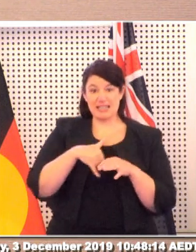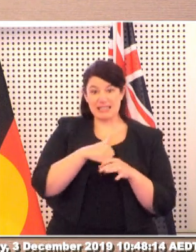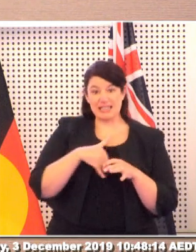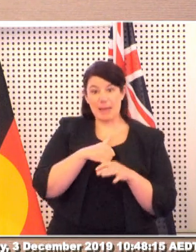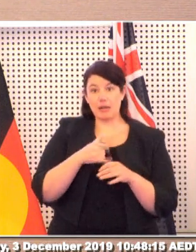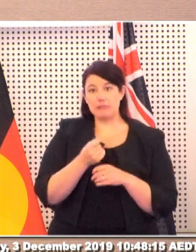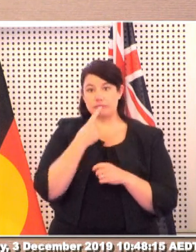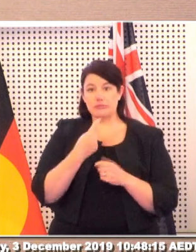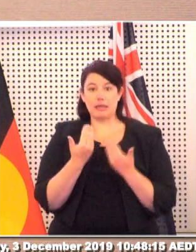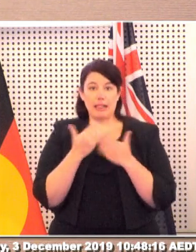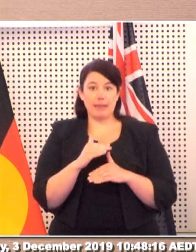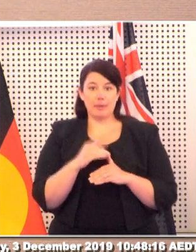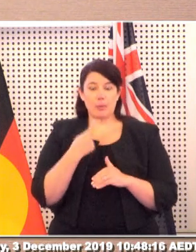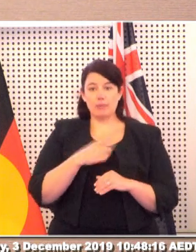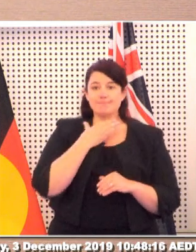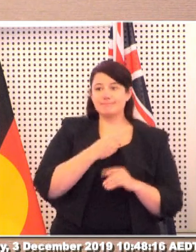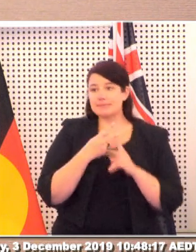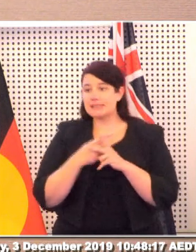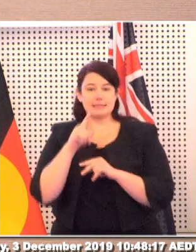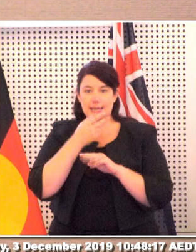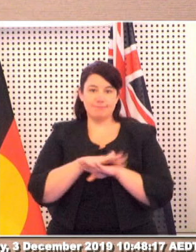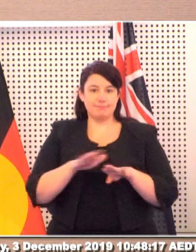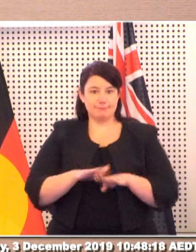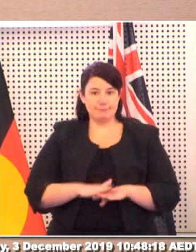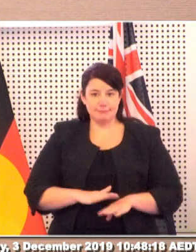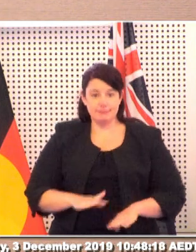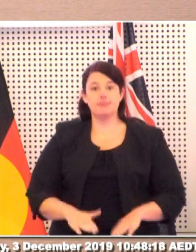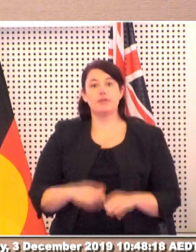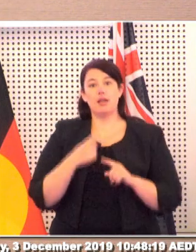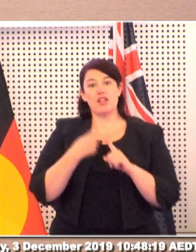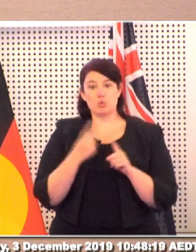So giving people quite significant amount of chemical to change their behaviour.